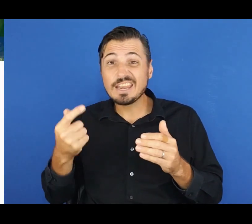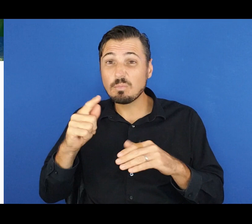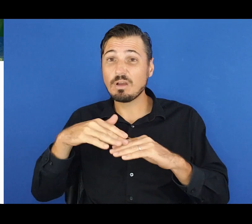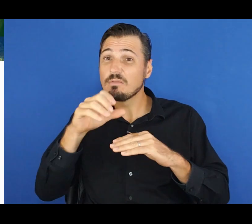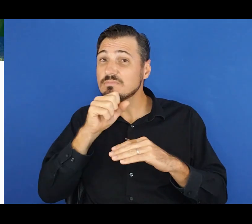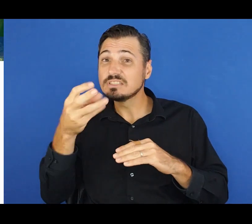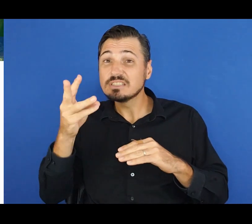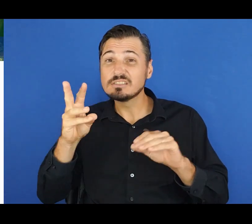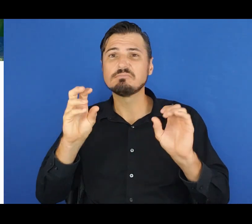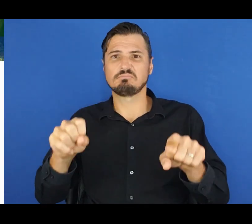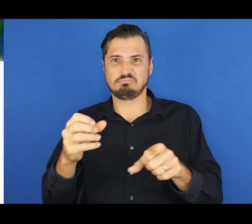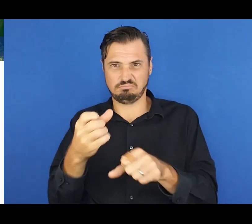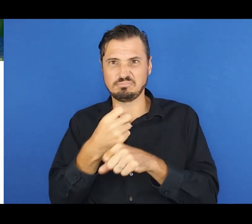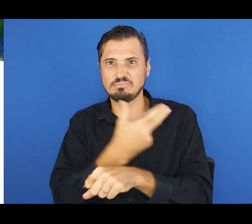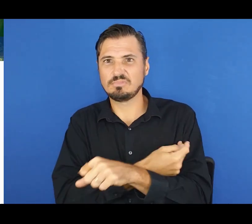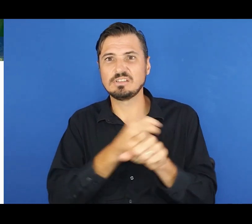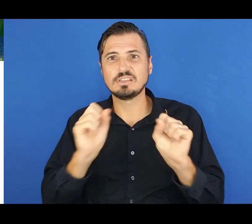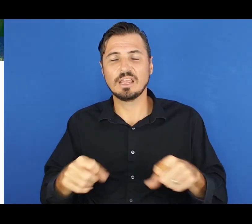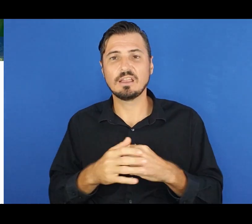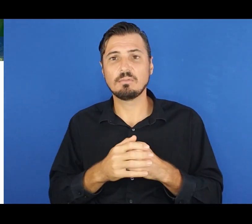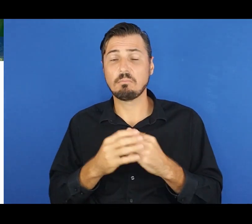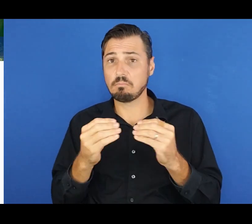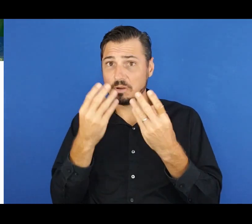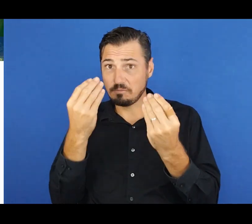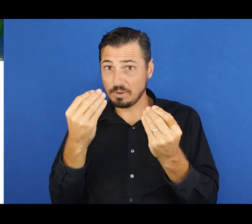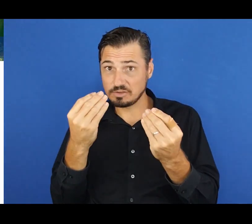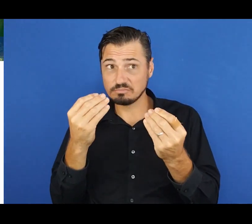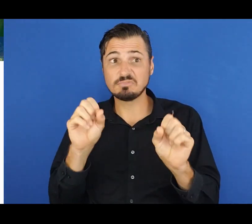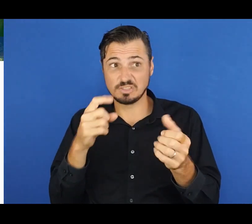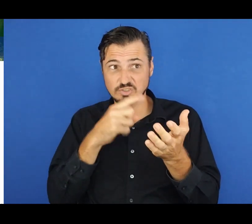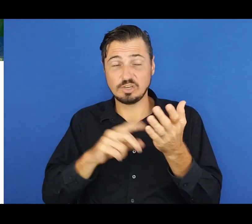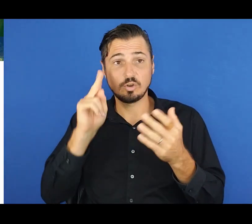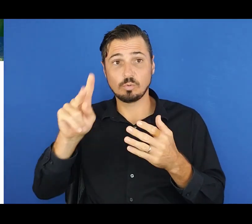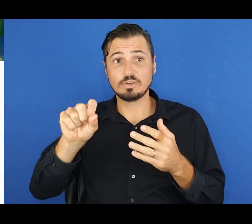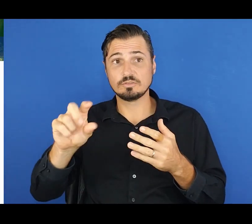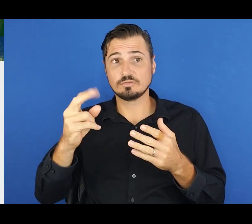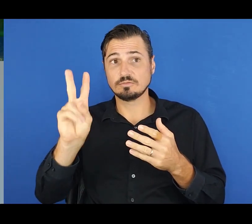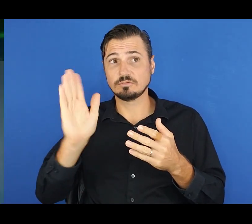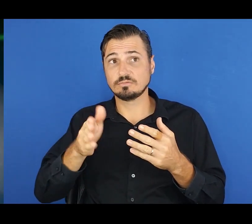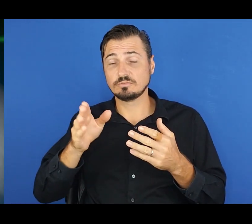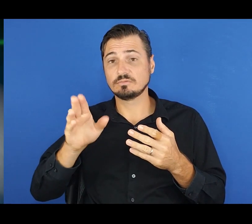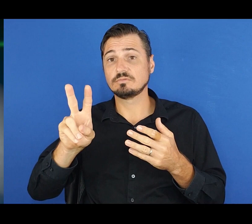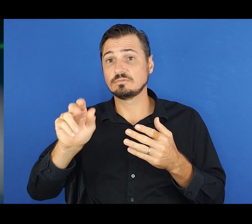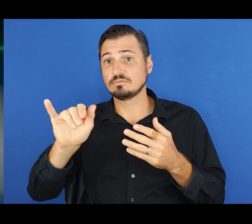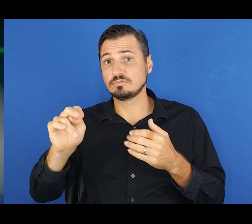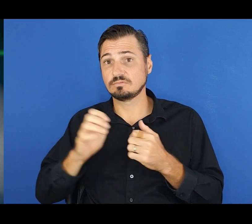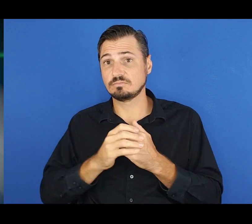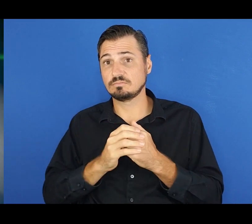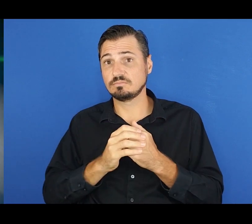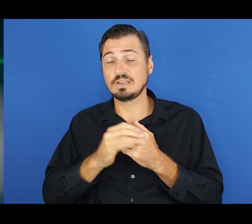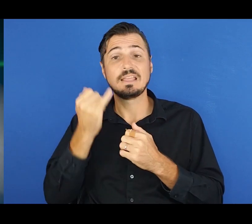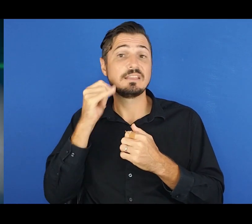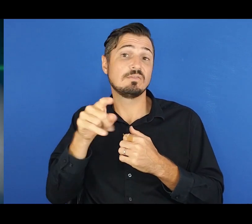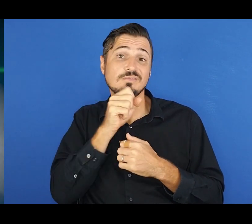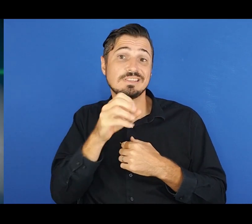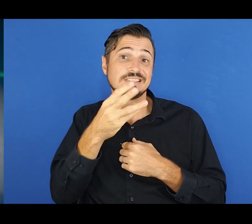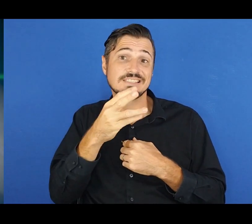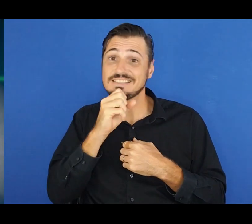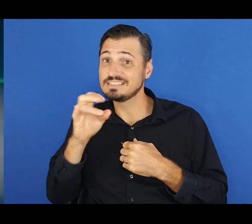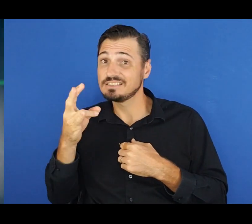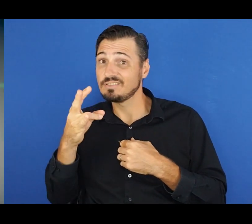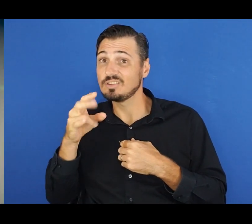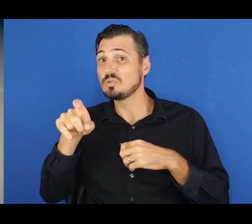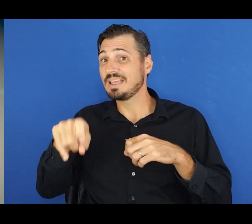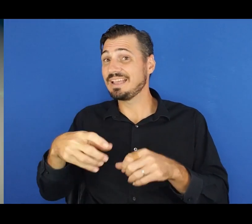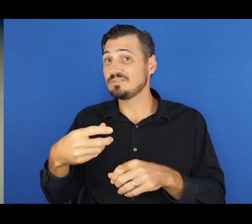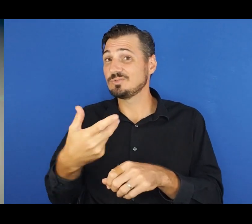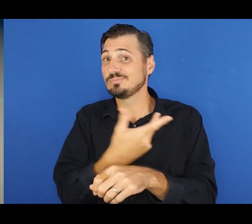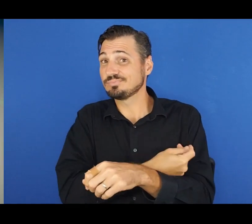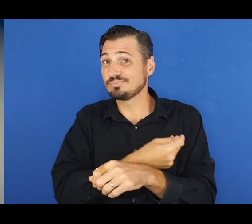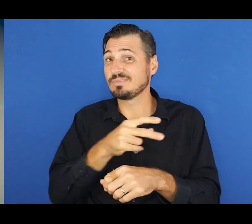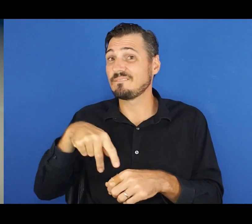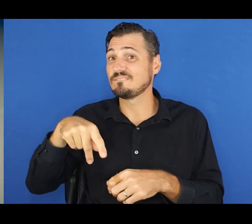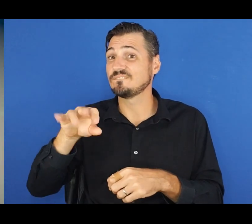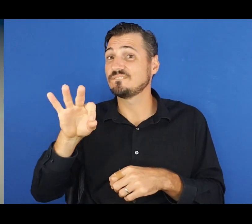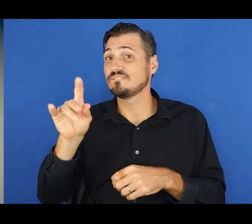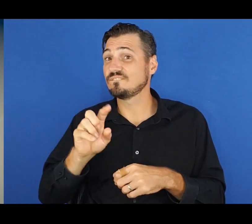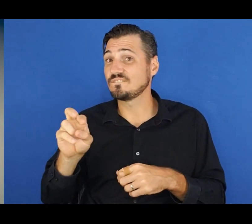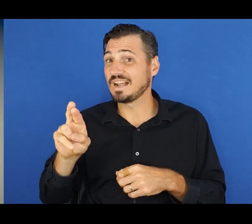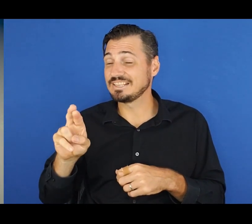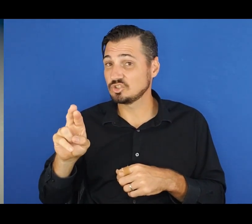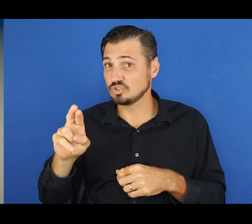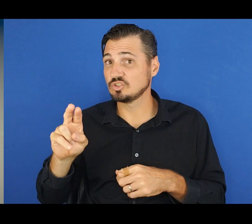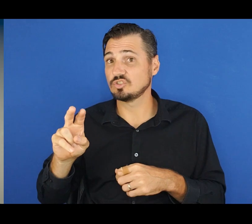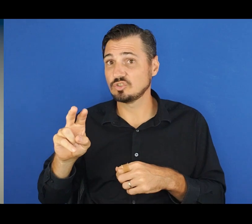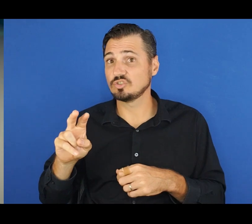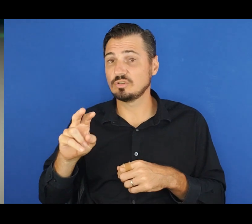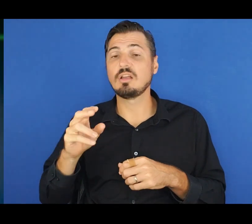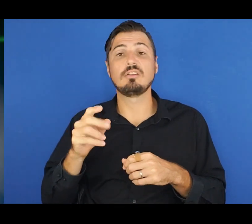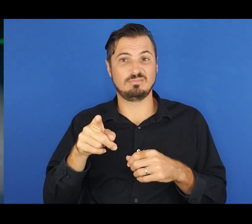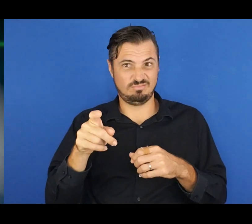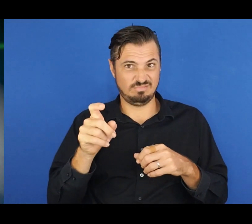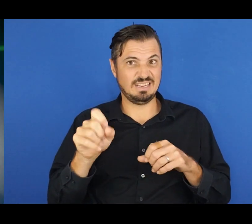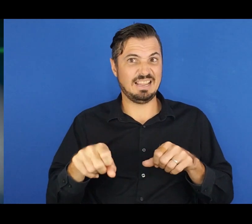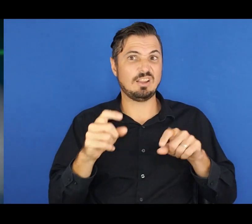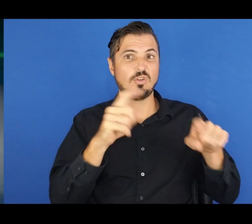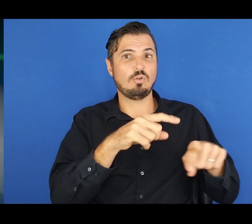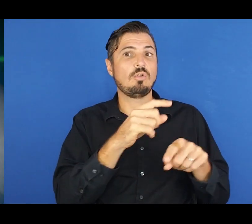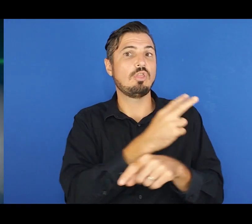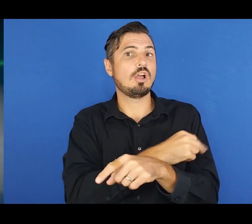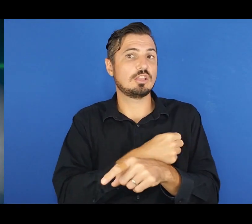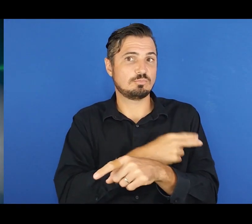Details can be found at Kauai.gov/vaccine. Those aged 16 and 17 need to take the Pfizer vaccine, which is available at any of our three hospitals. Those 18 or older can make an